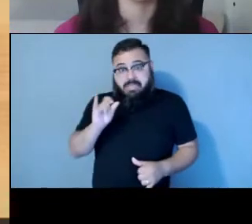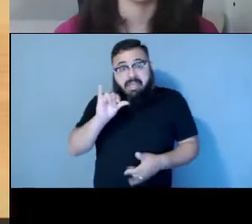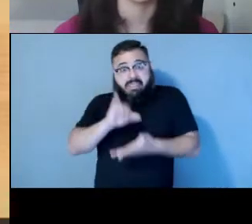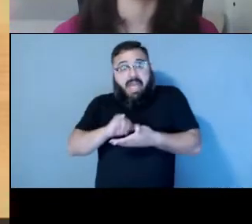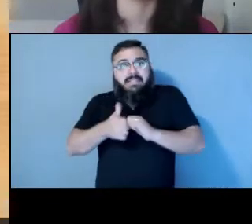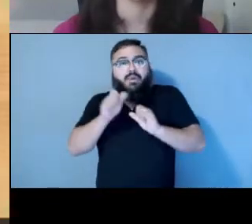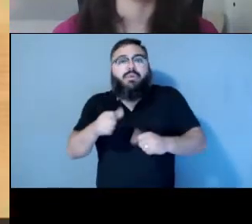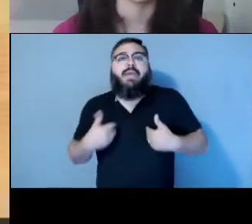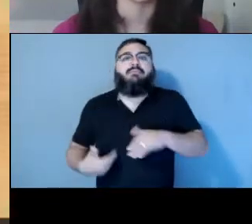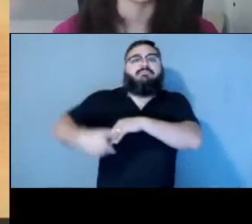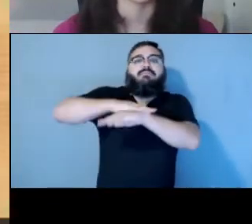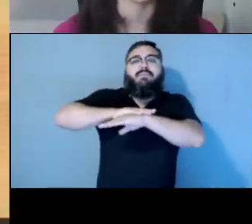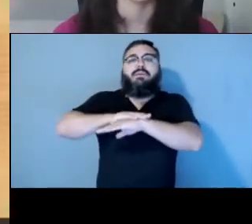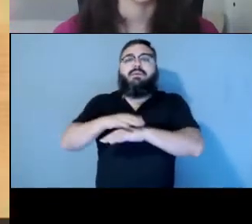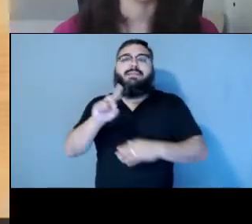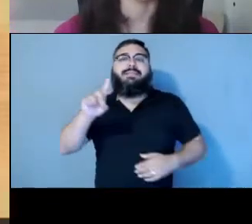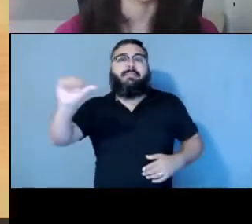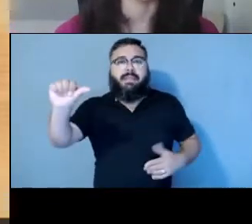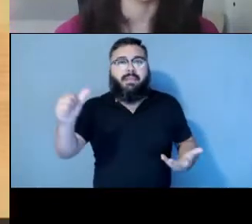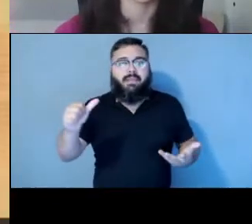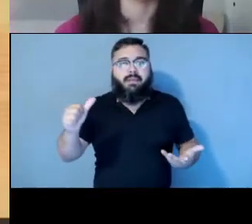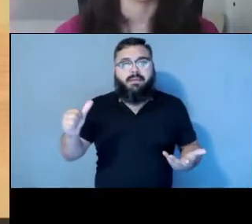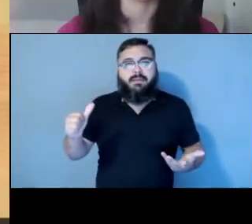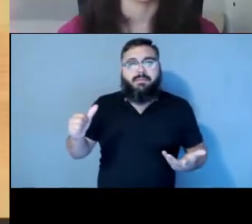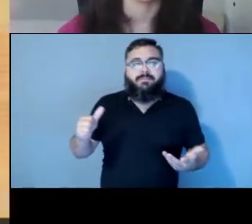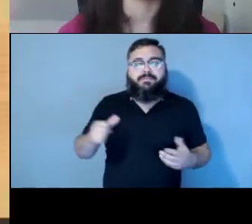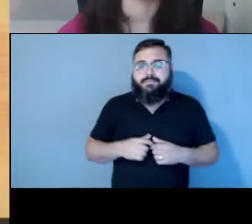of an impairment that affects bodily systems is considered a covered disability.